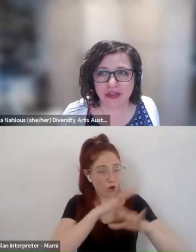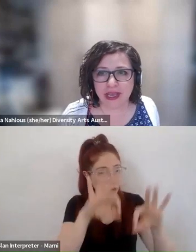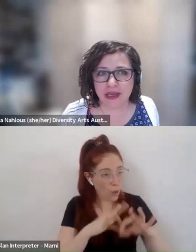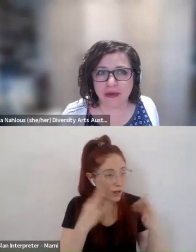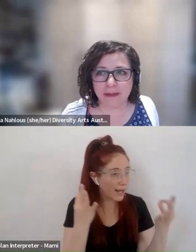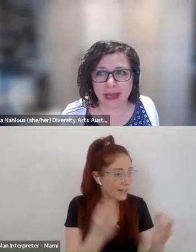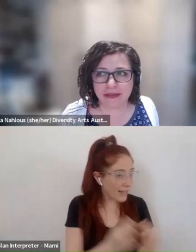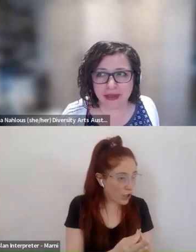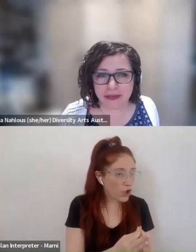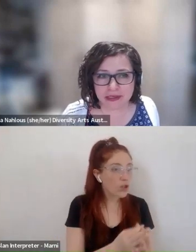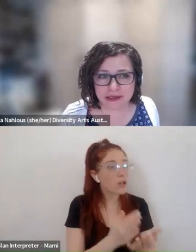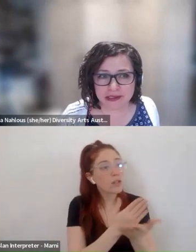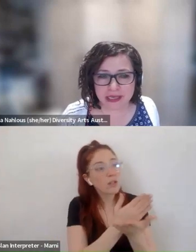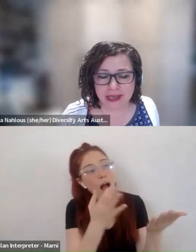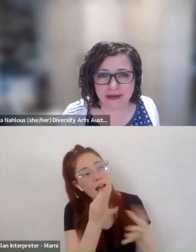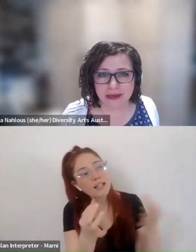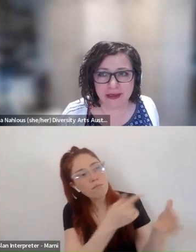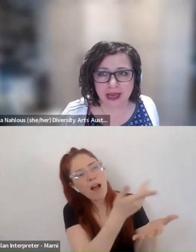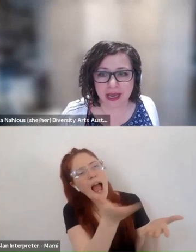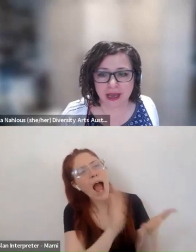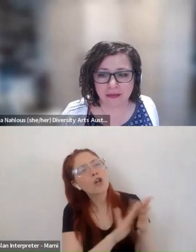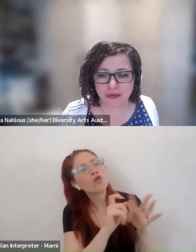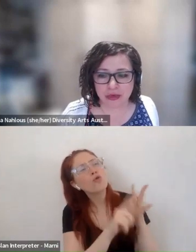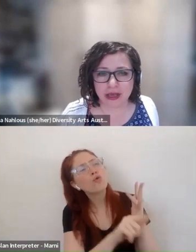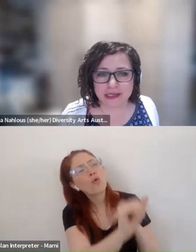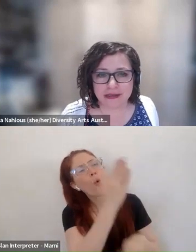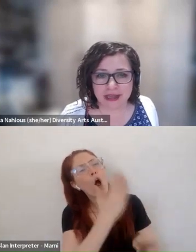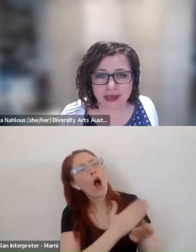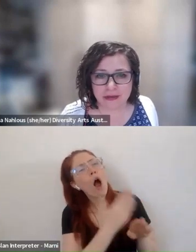they're going about their business and realizing that